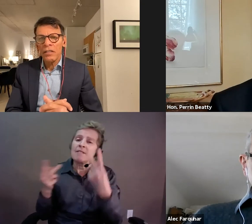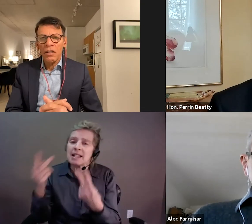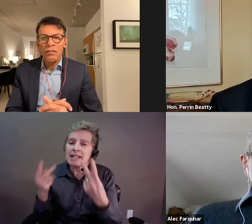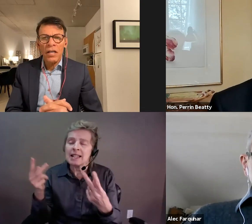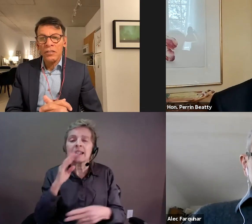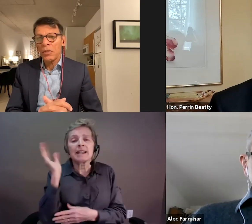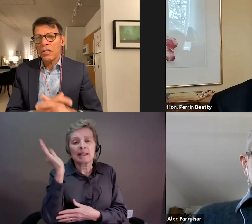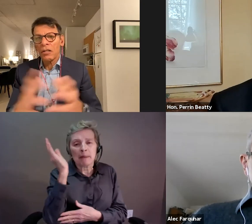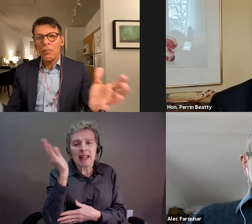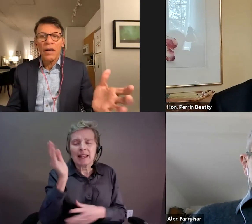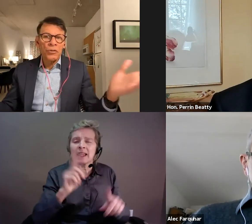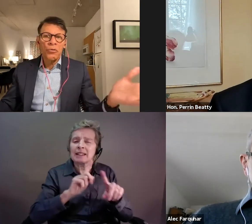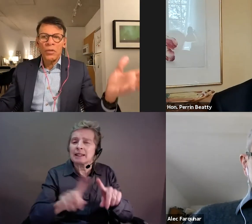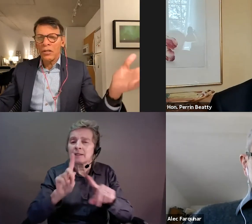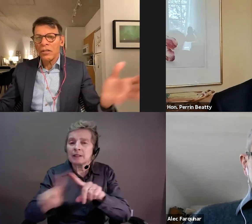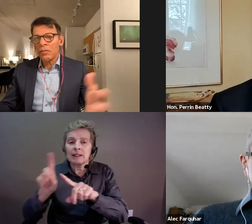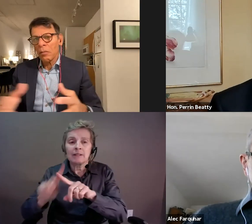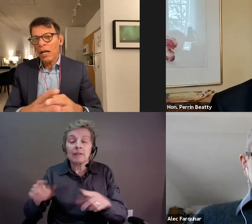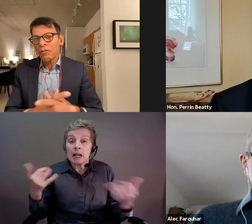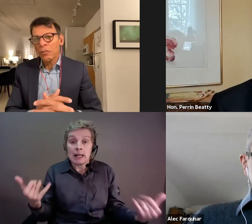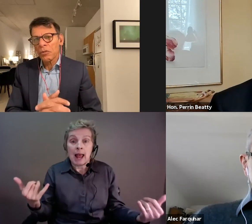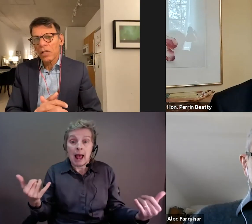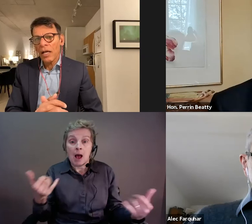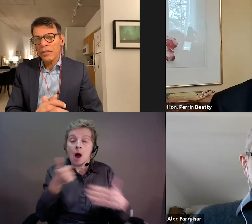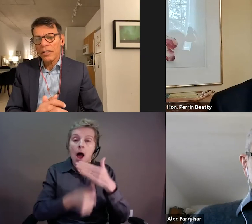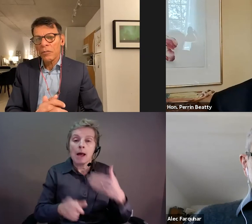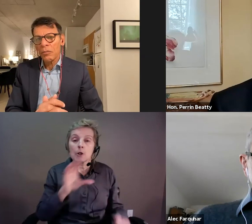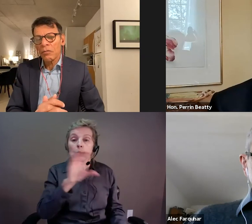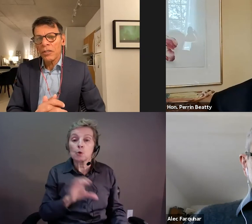And all of that has been done by Zoom and other platforms over the last number of months.